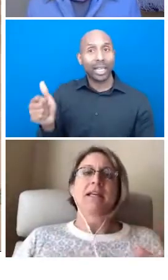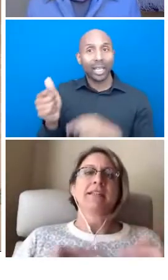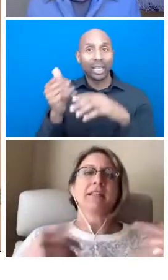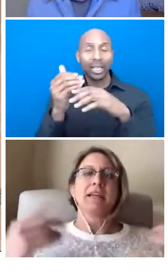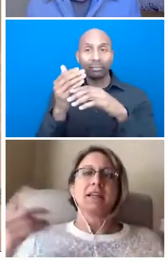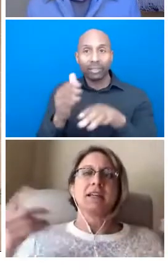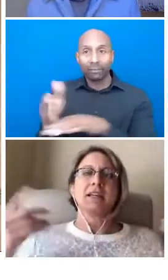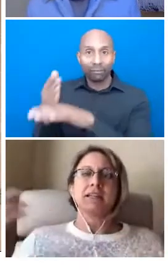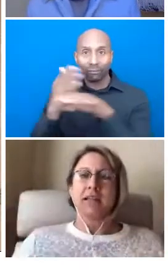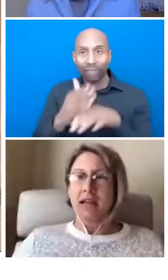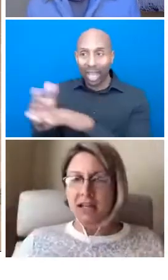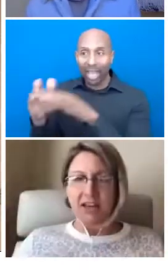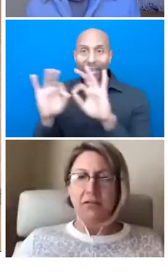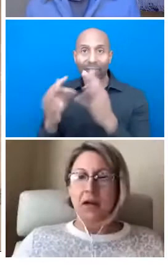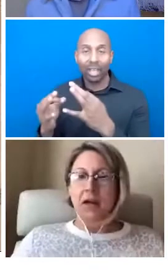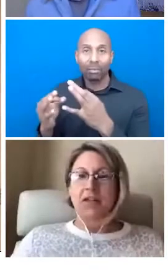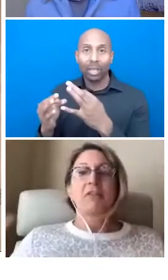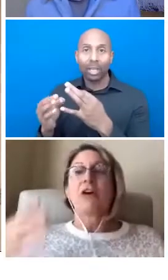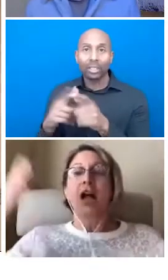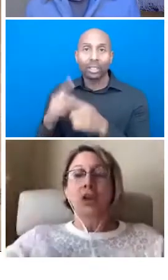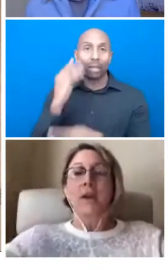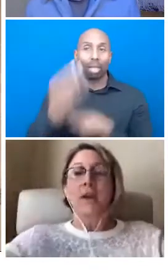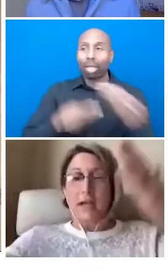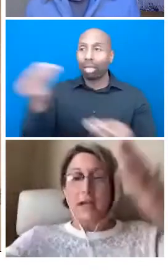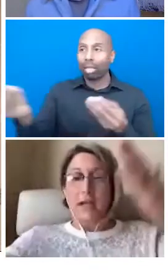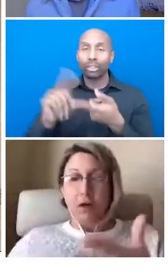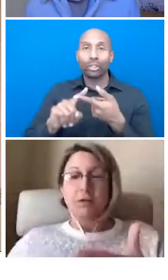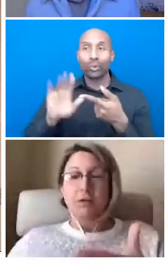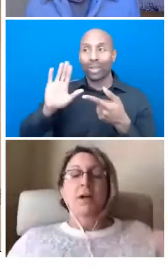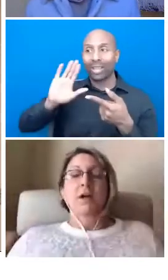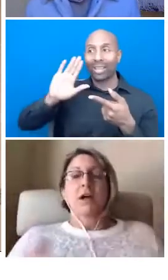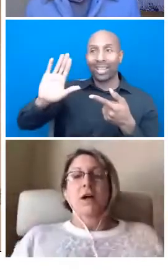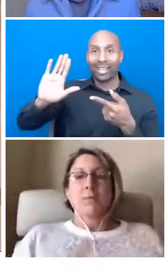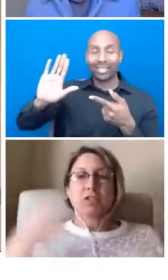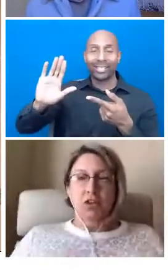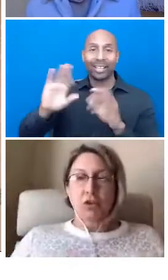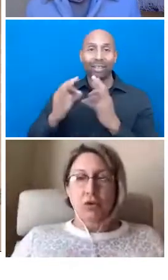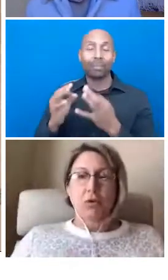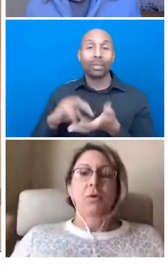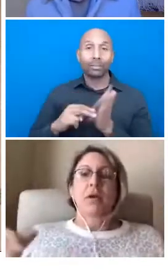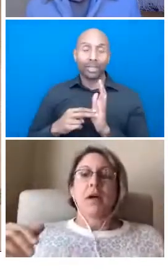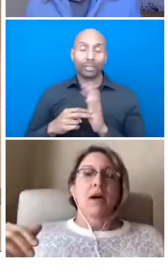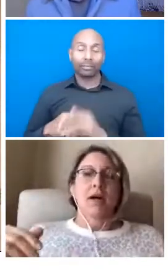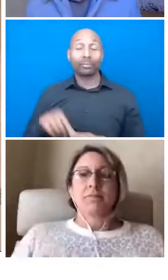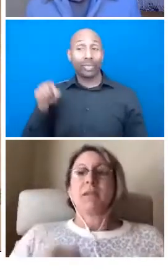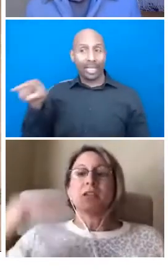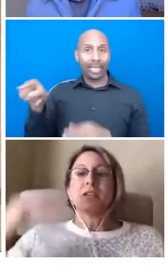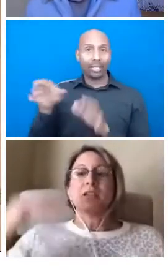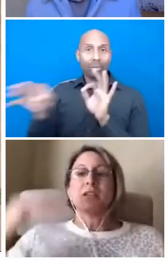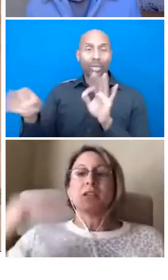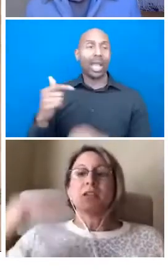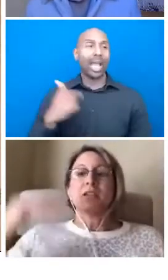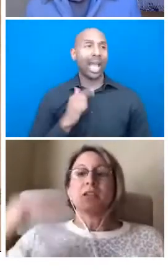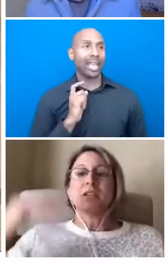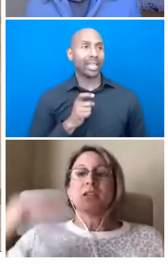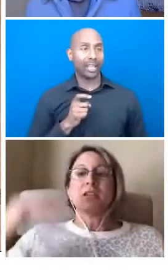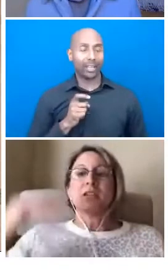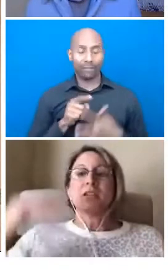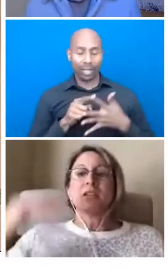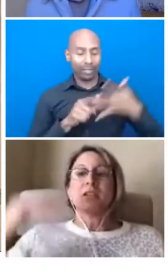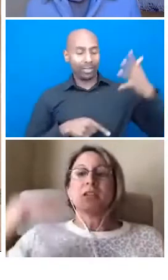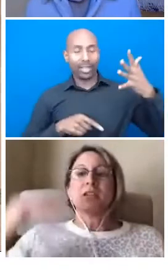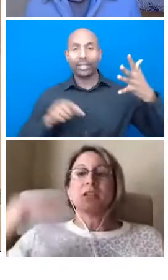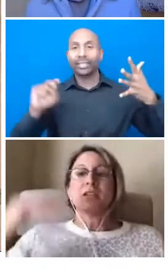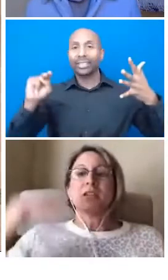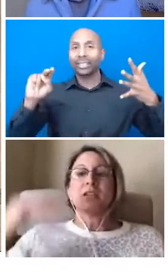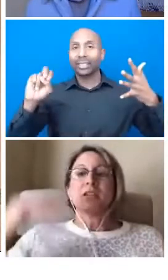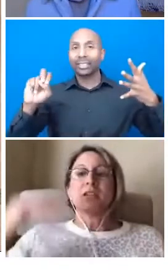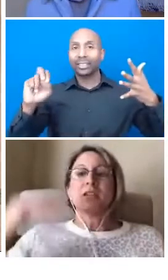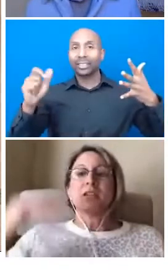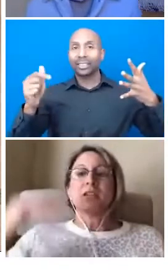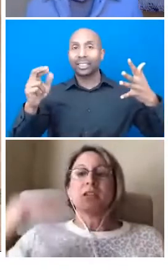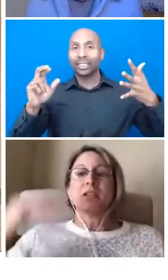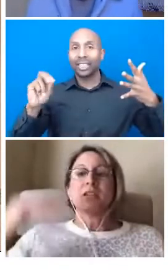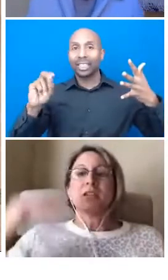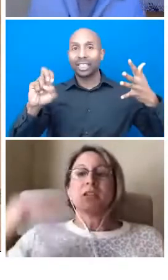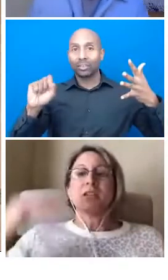He states "and I give the following negros" to his wife, his sons.